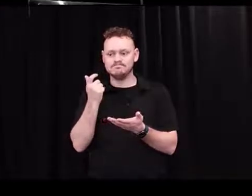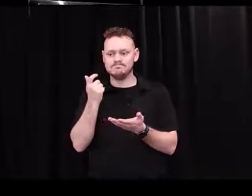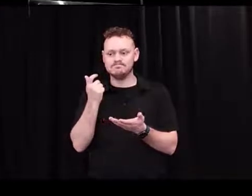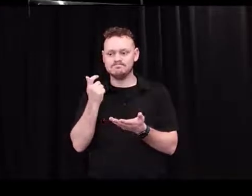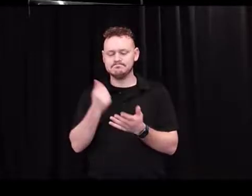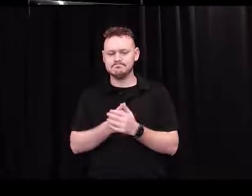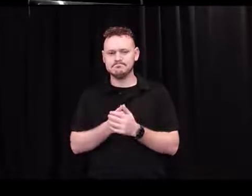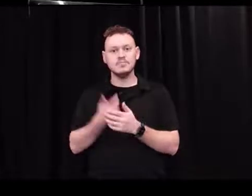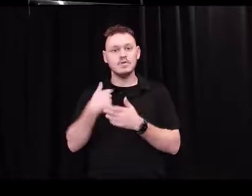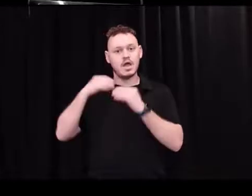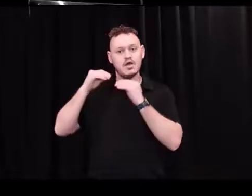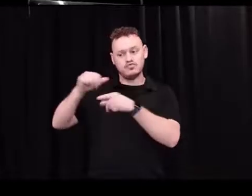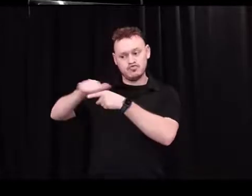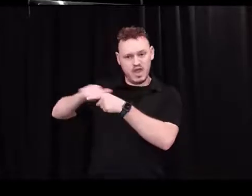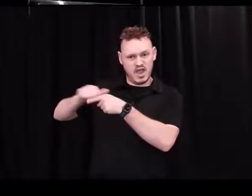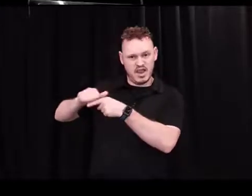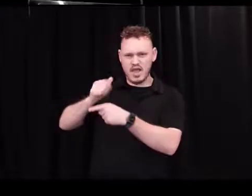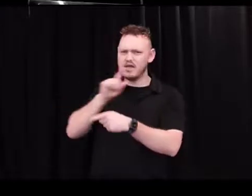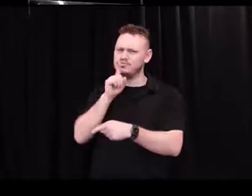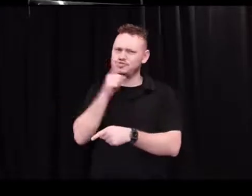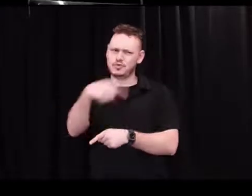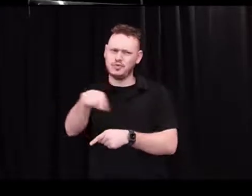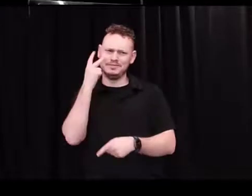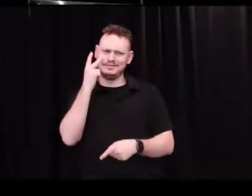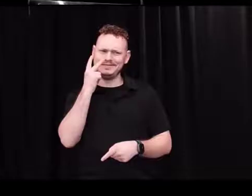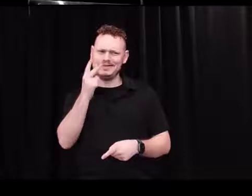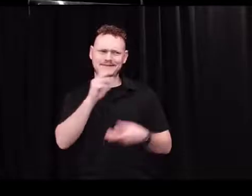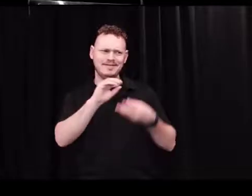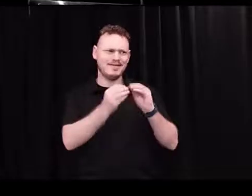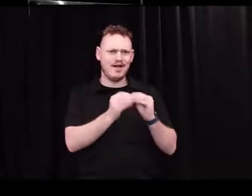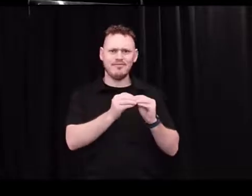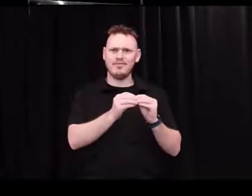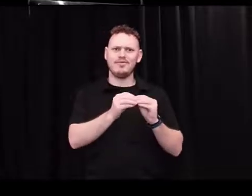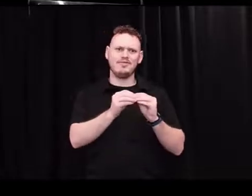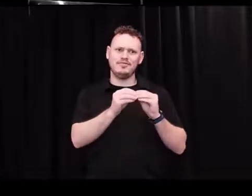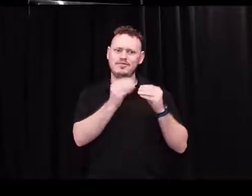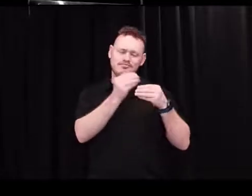when I do training, and and I'm sure you guys have have seen numbers around disability right,